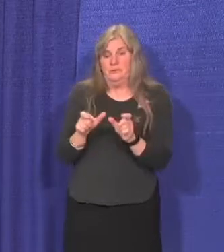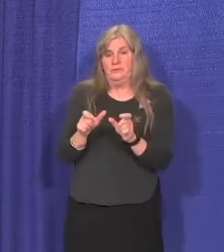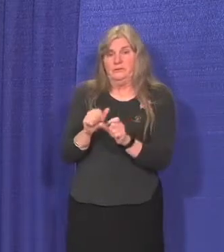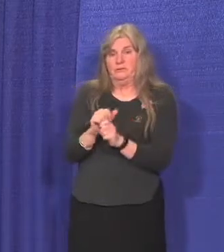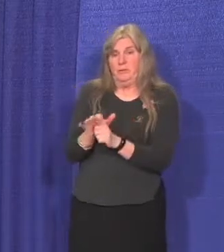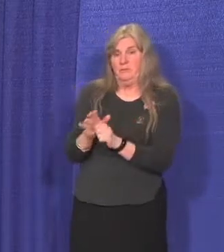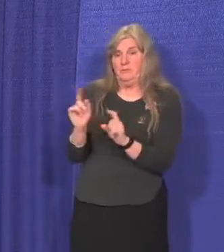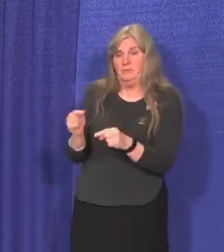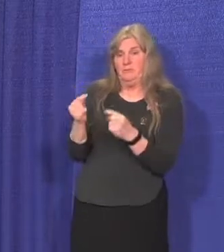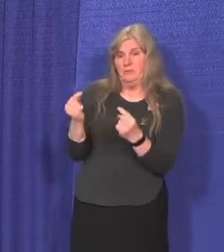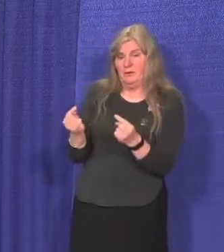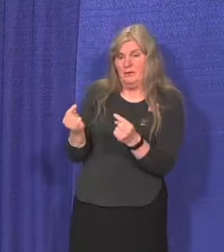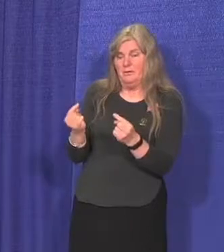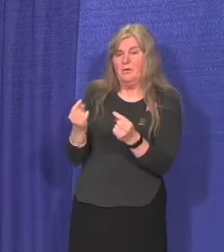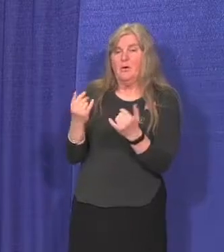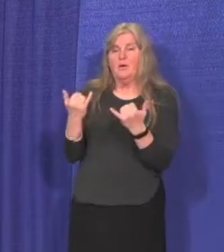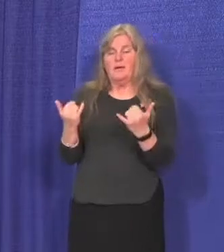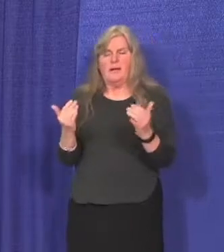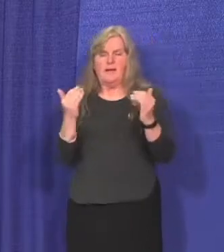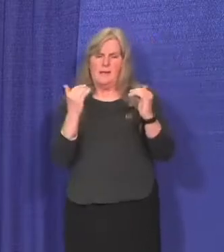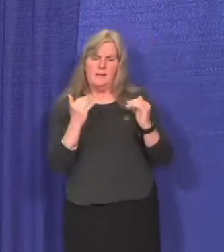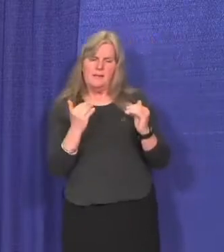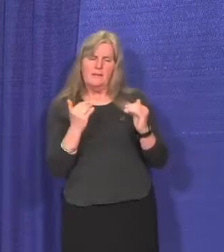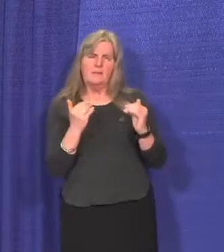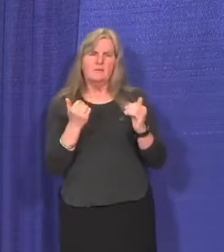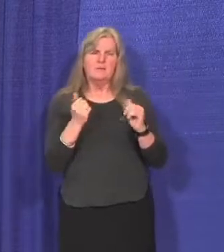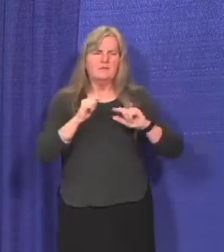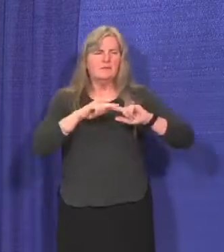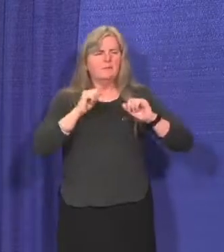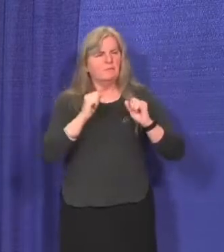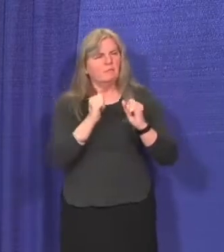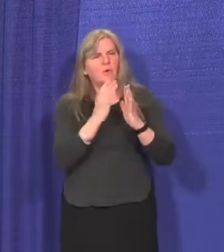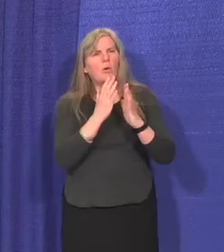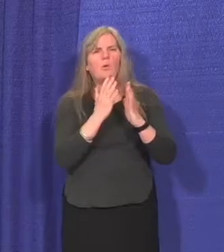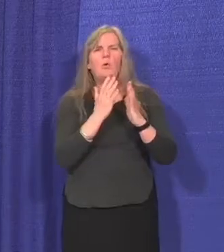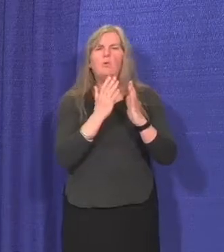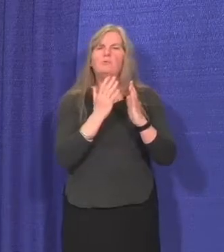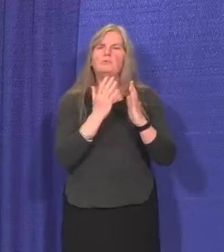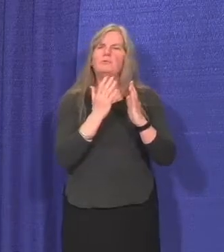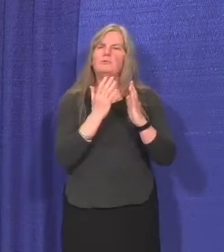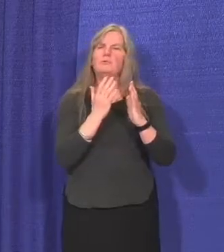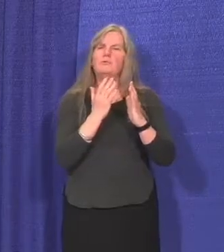those that have vaccine or family members or contact